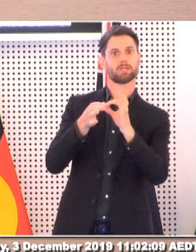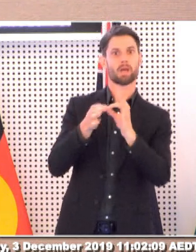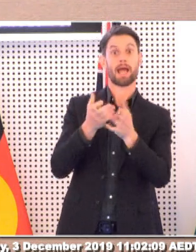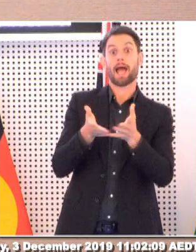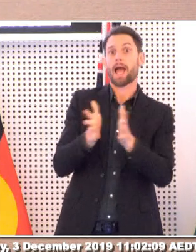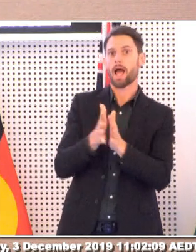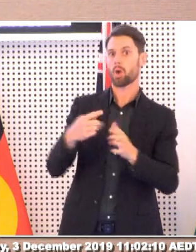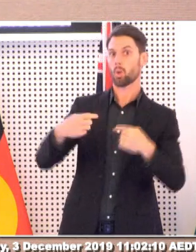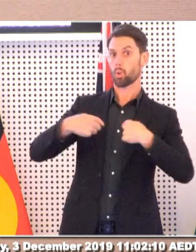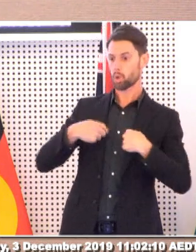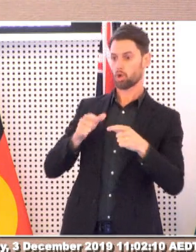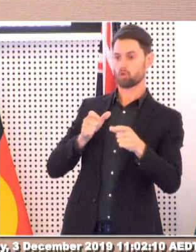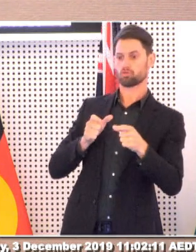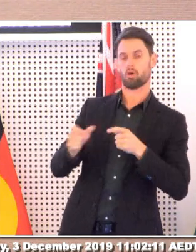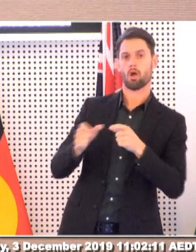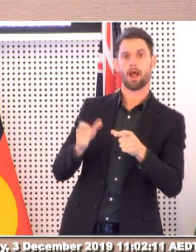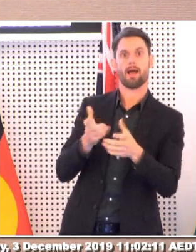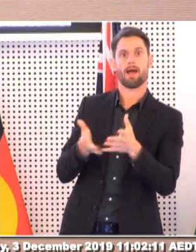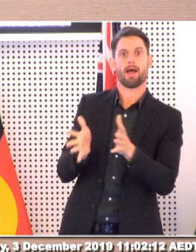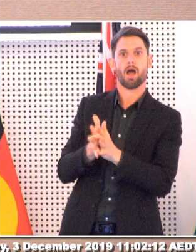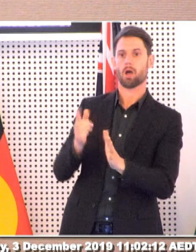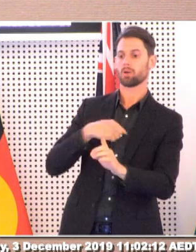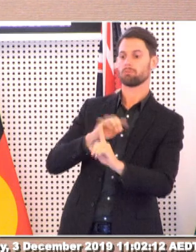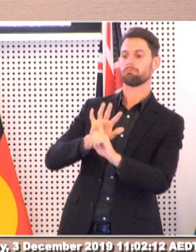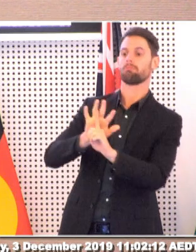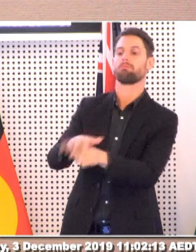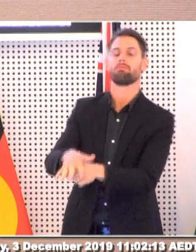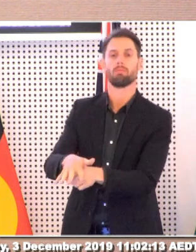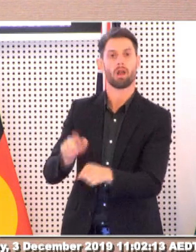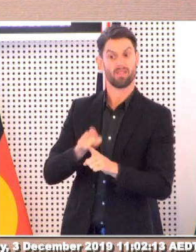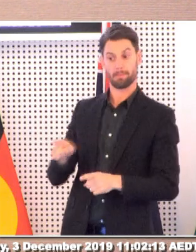what is allowed to be done to people with disability that then, I guess, blurs the